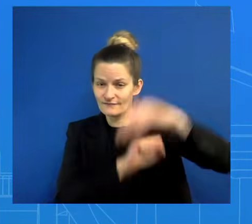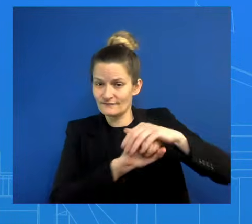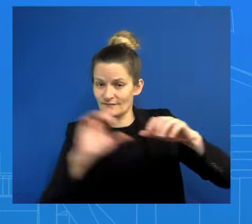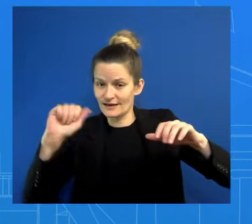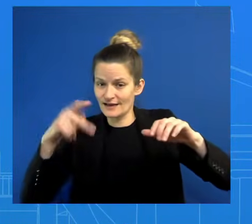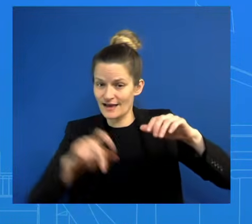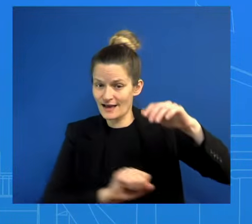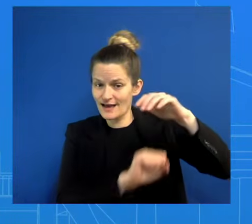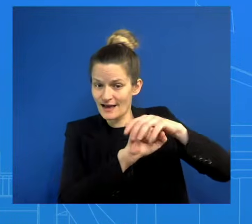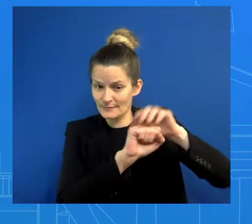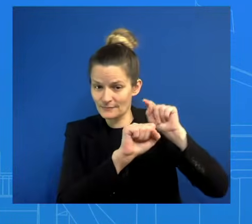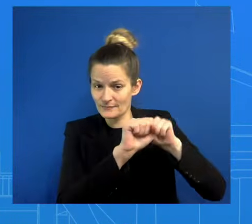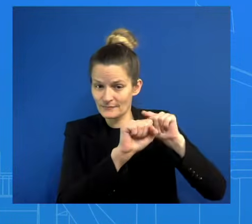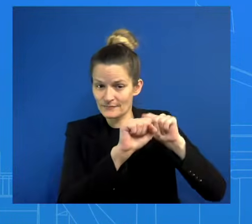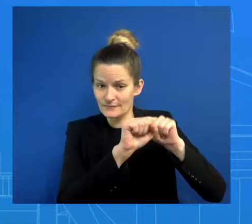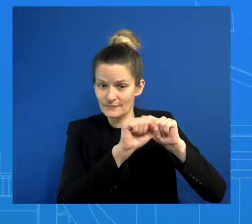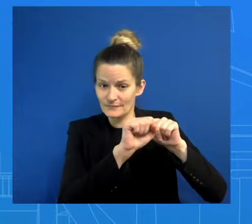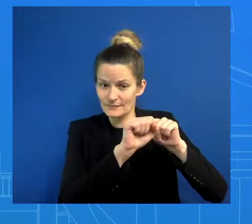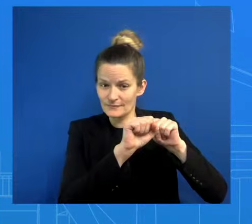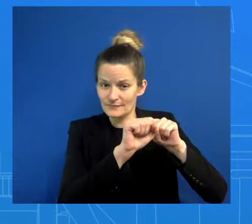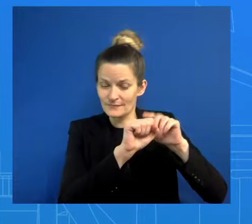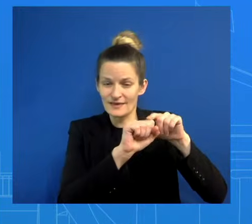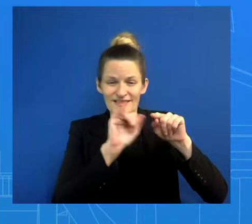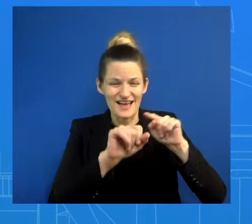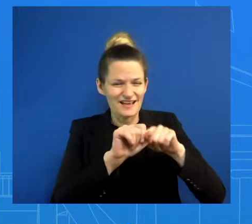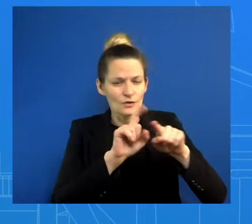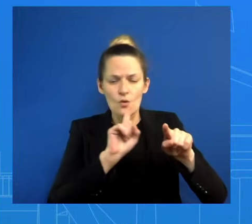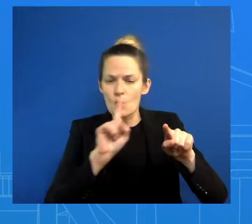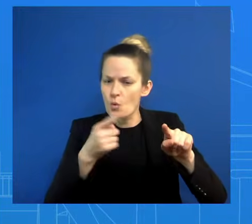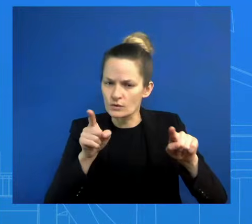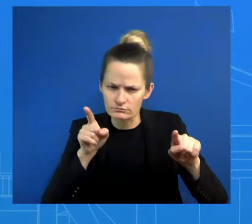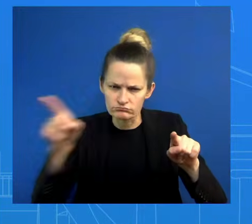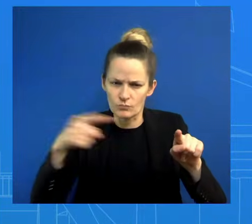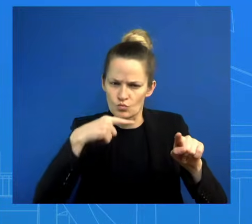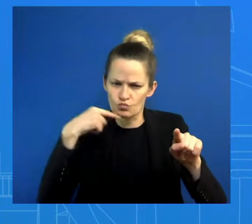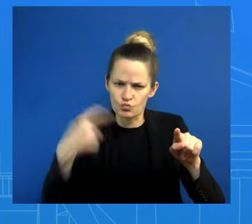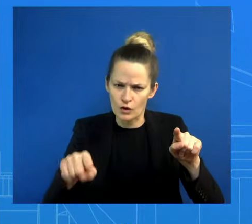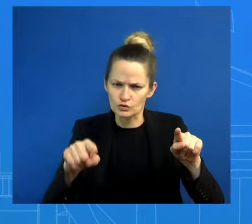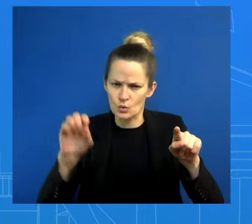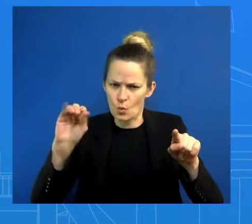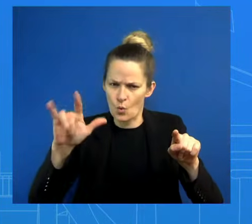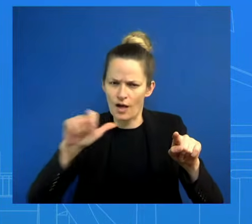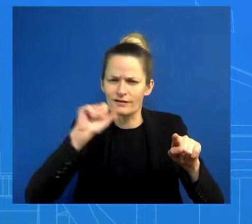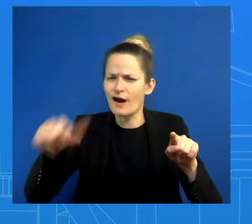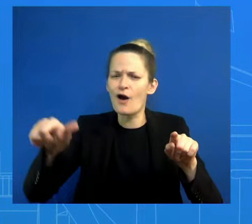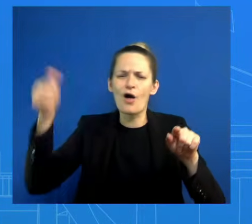Our understanding is that virtually all of the delayed tankers are not carrying oil from Russia